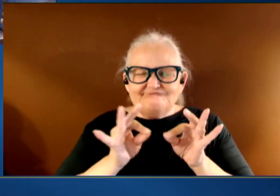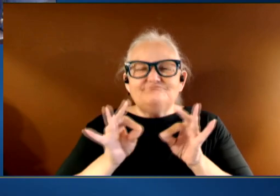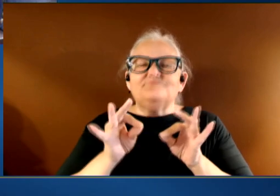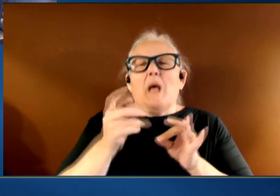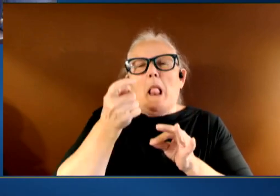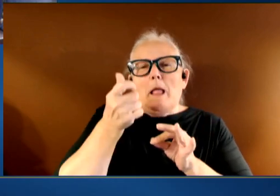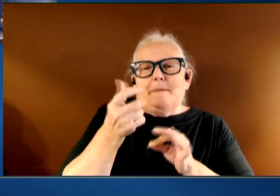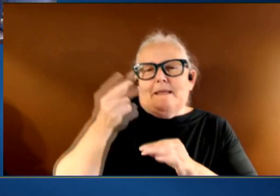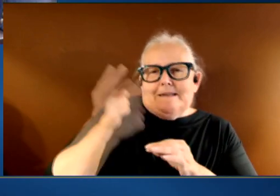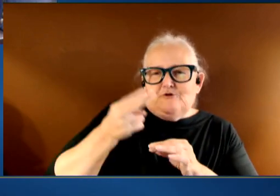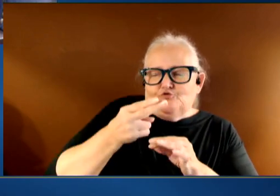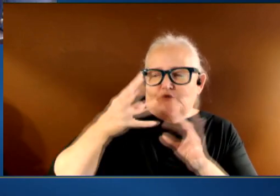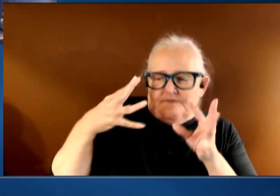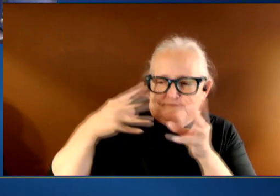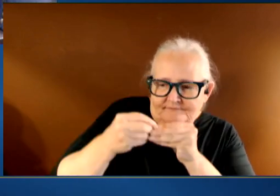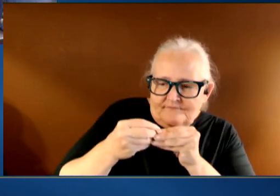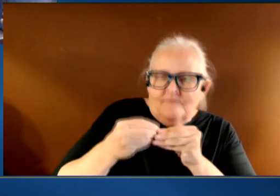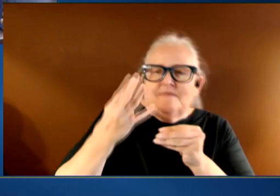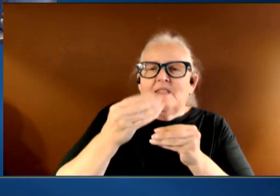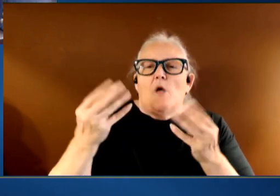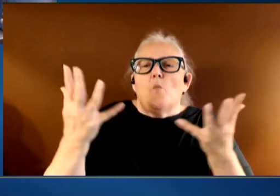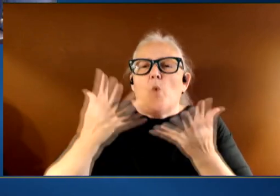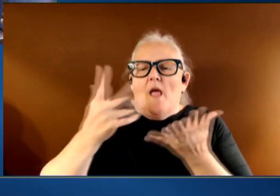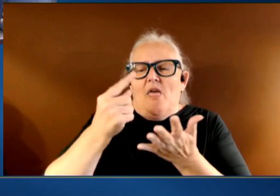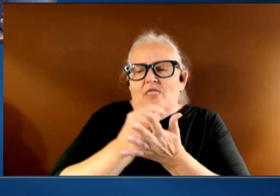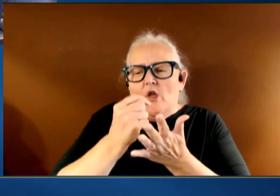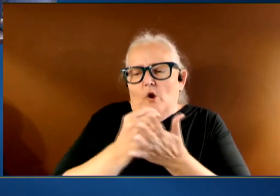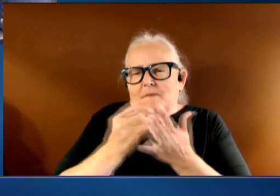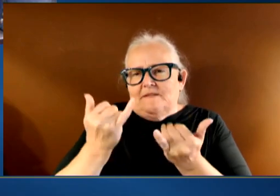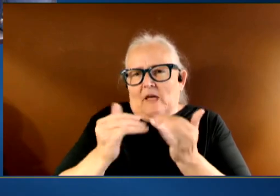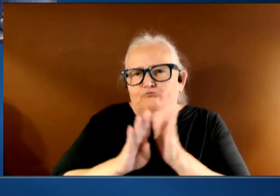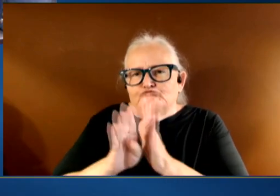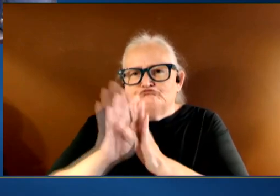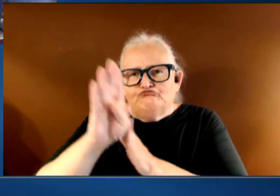then talk about the development of therapy for the disease. So, sickle cell is one of